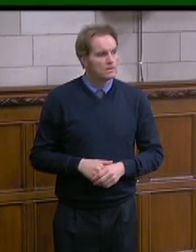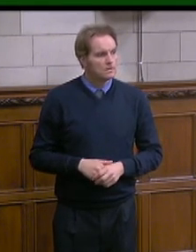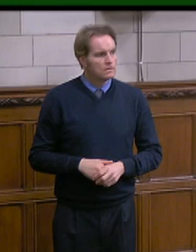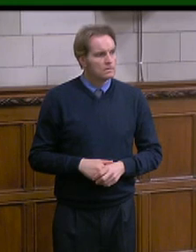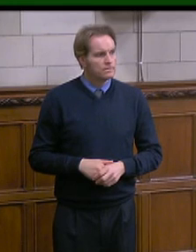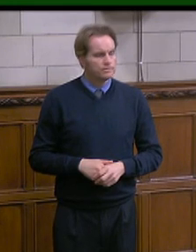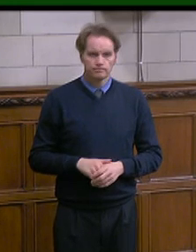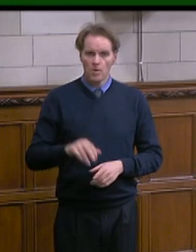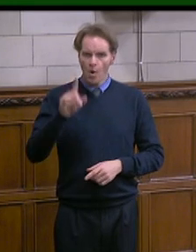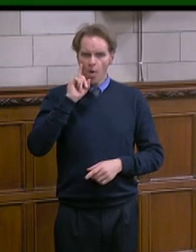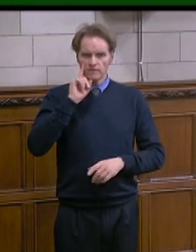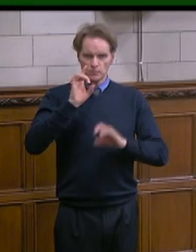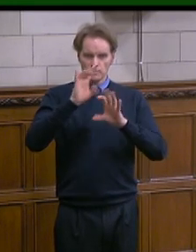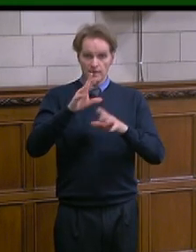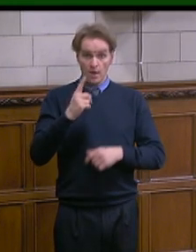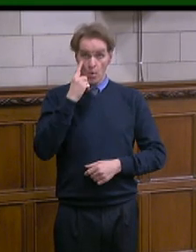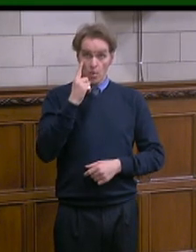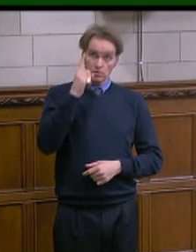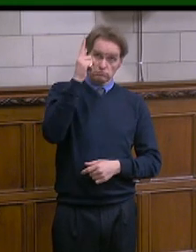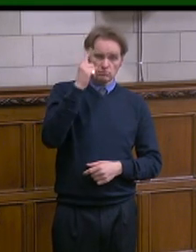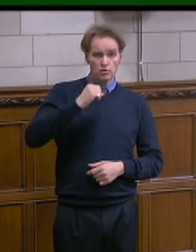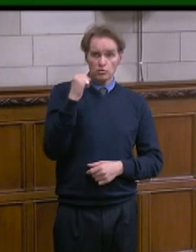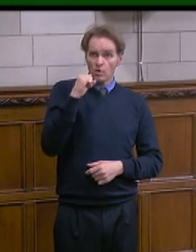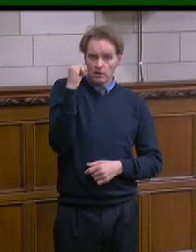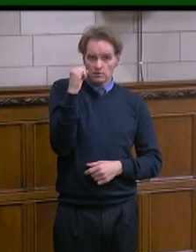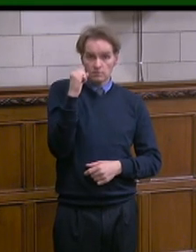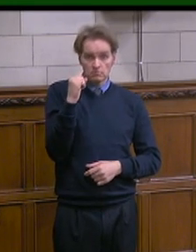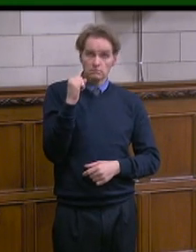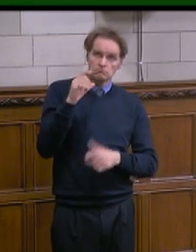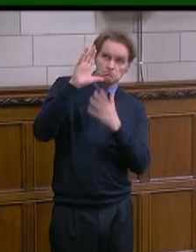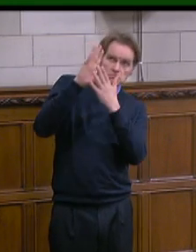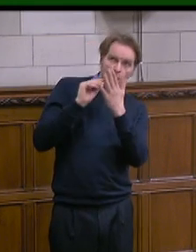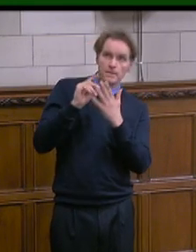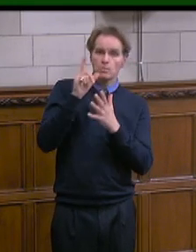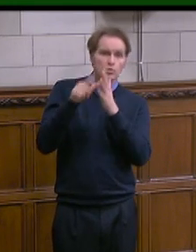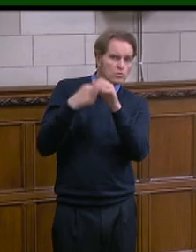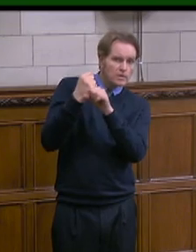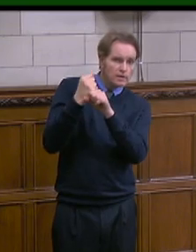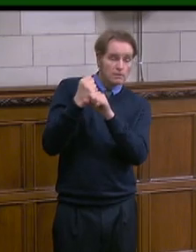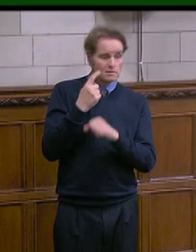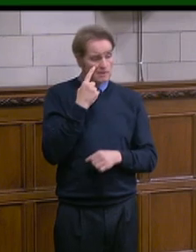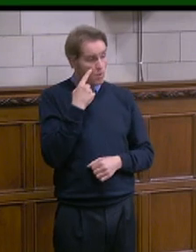at what Scotland is doing,” but we can look to Wales as well—and, in this context, to